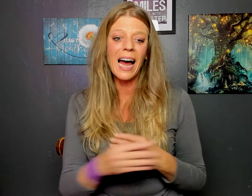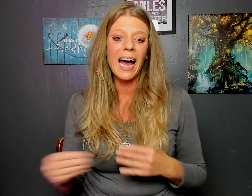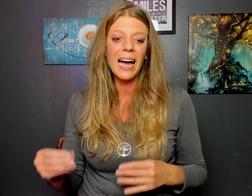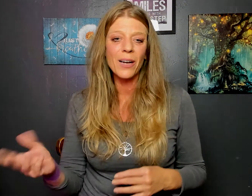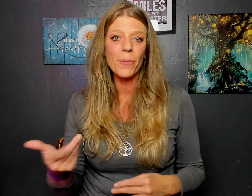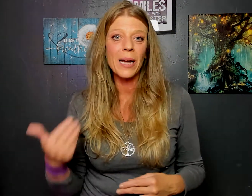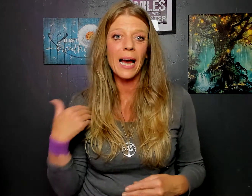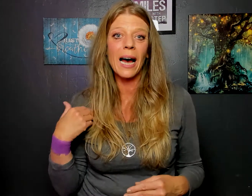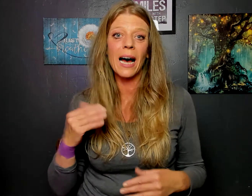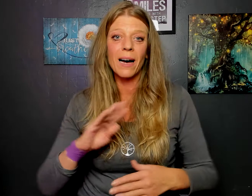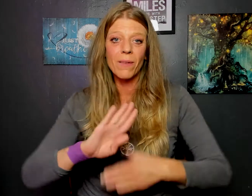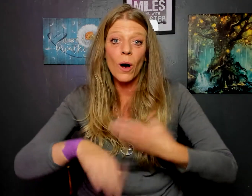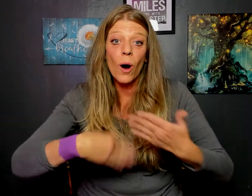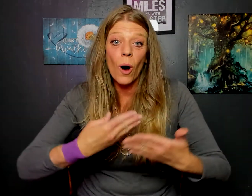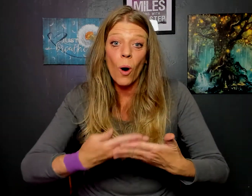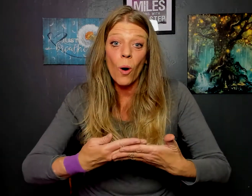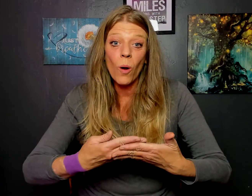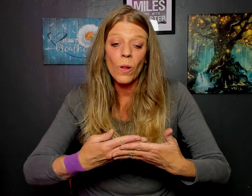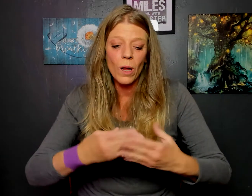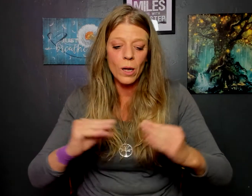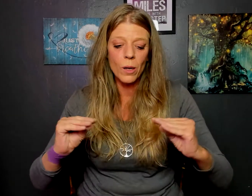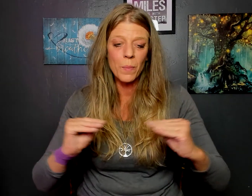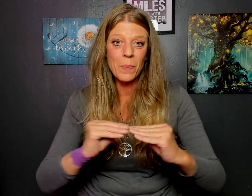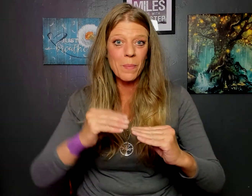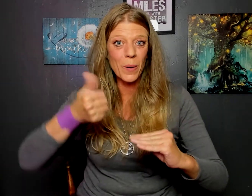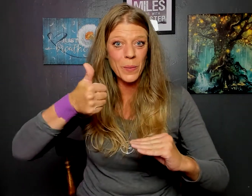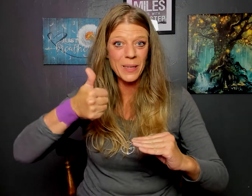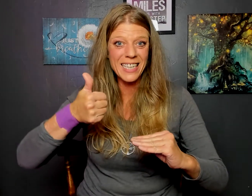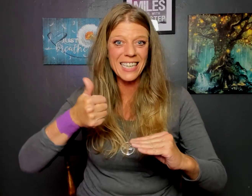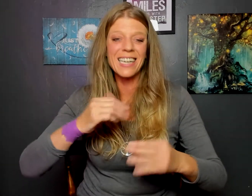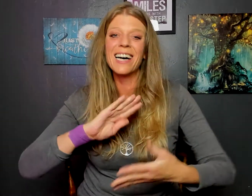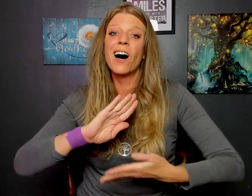and we have ALMOST.